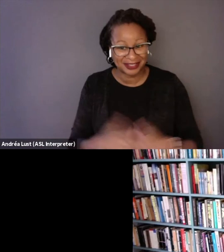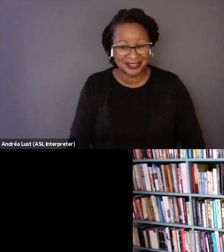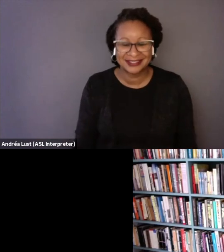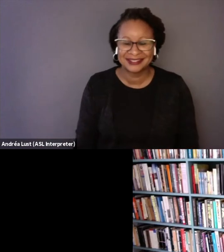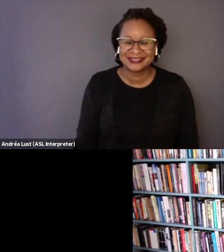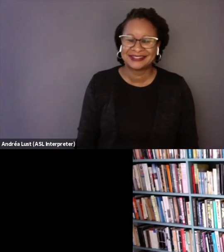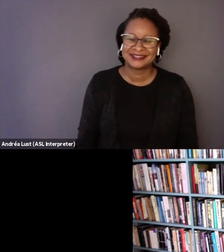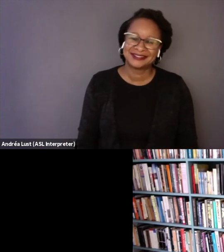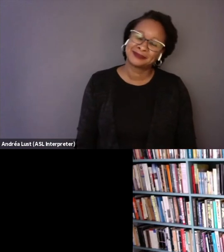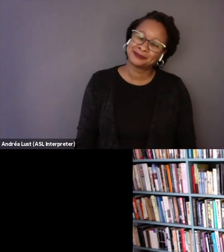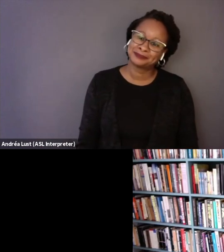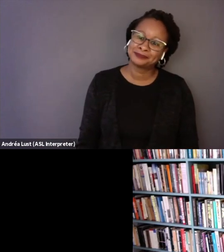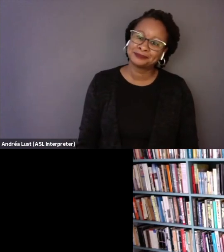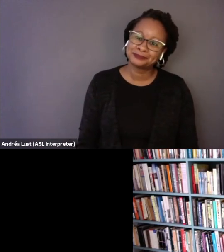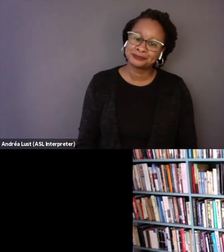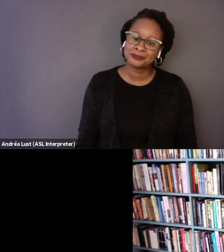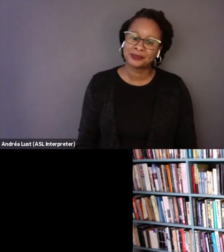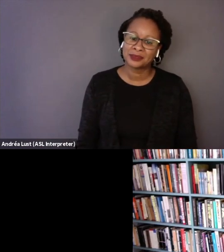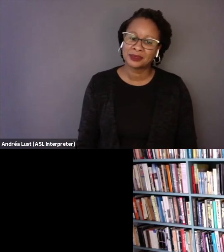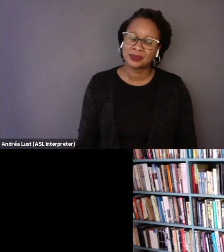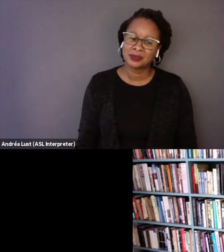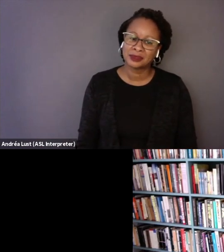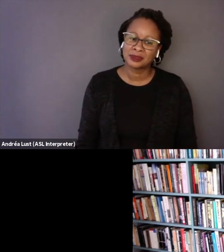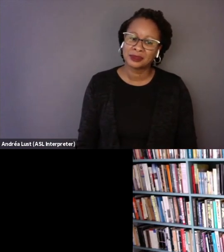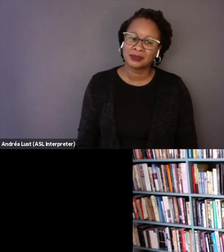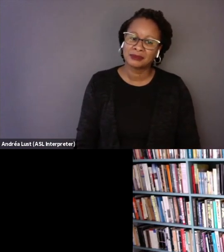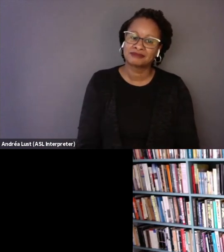that could match the profundity of what you just said,